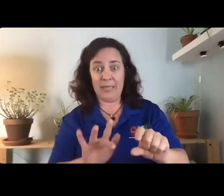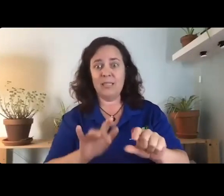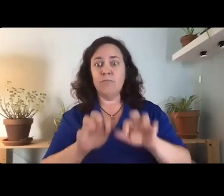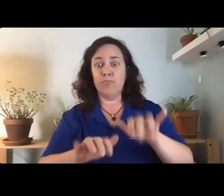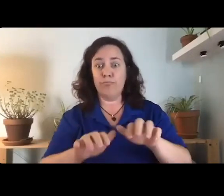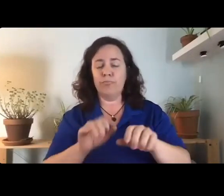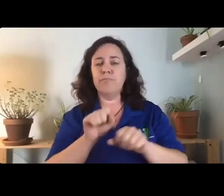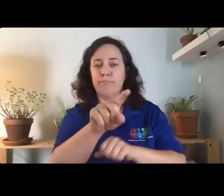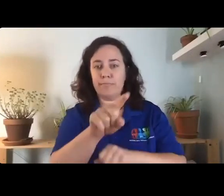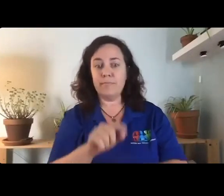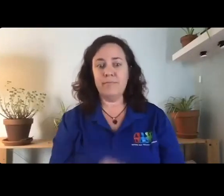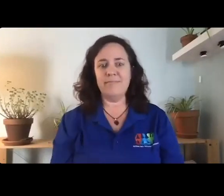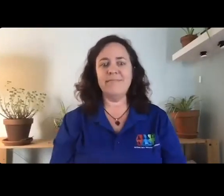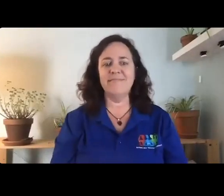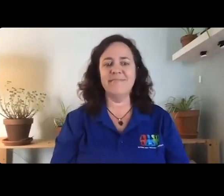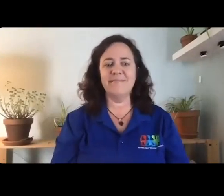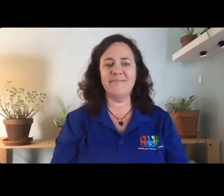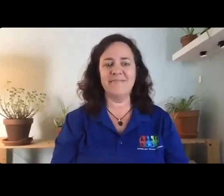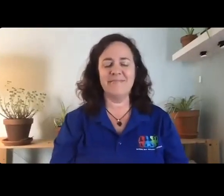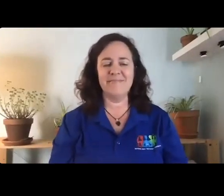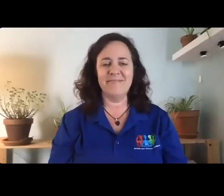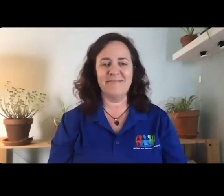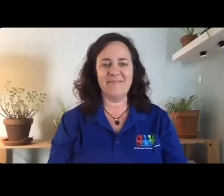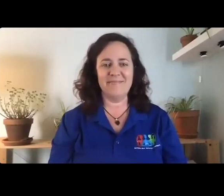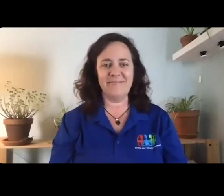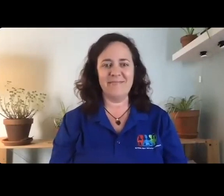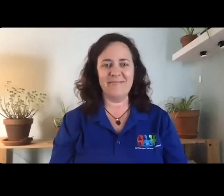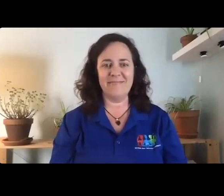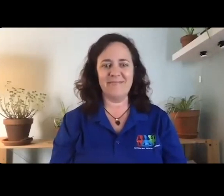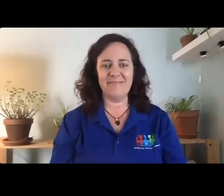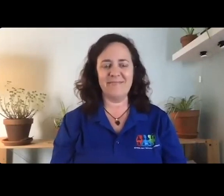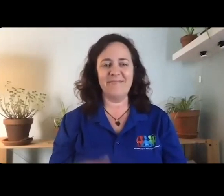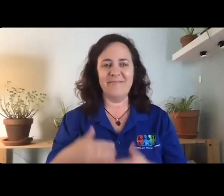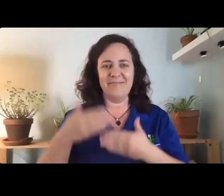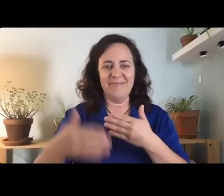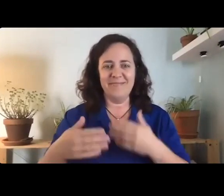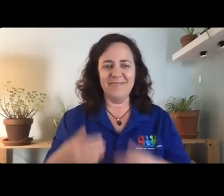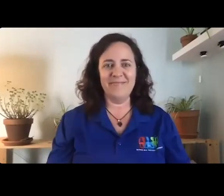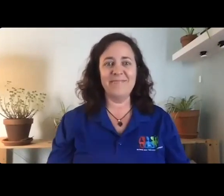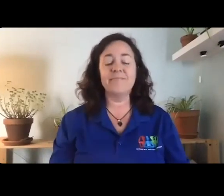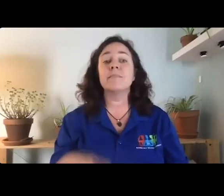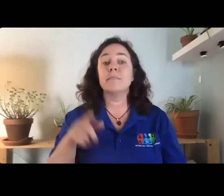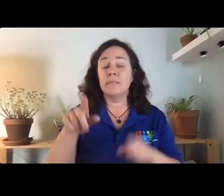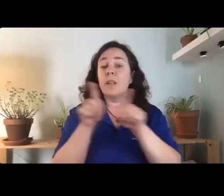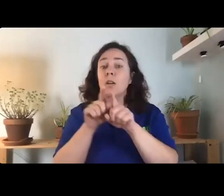the chat on the bottom of the screen for the option.